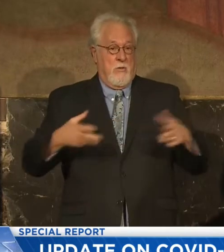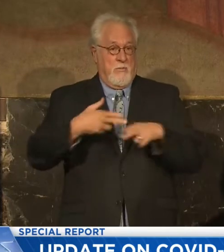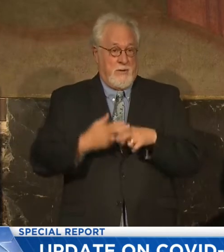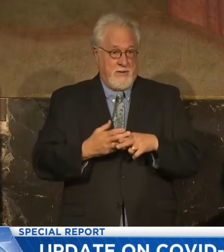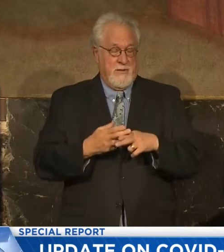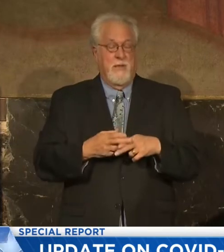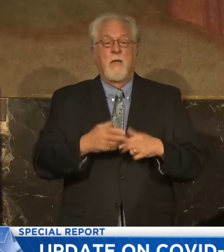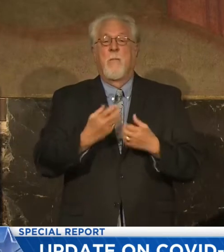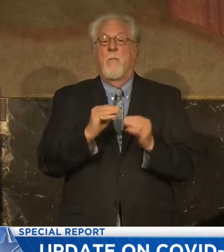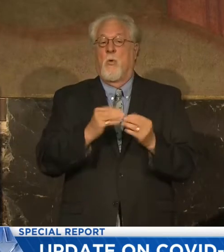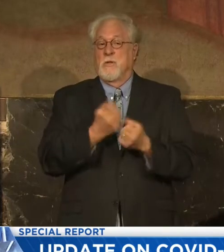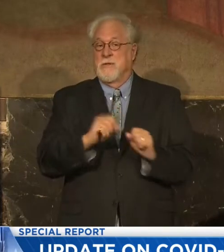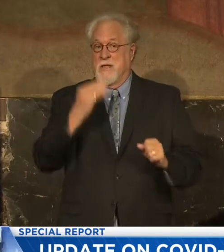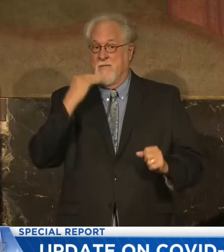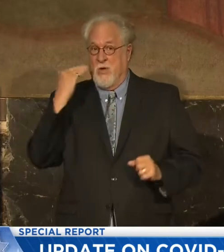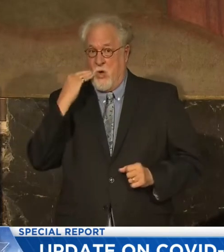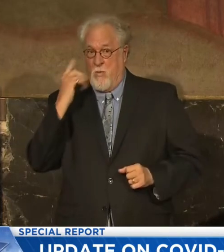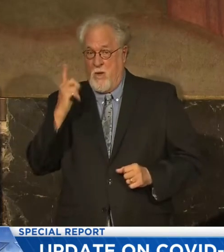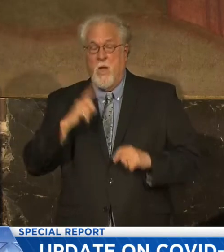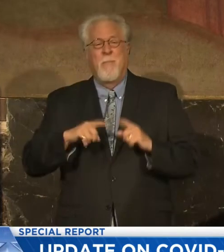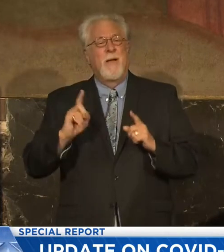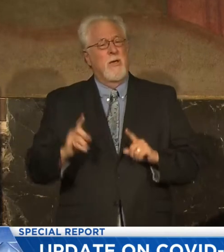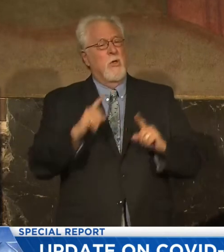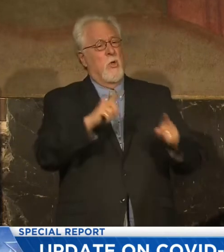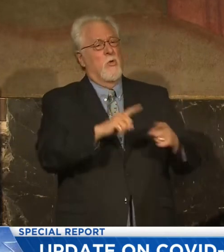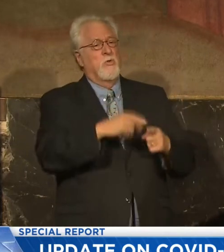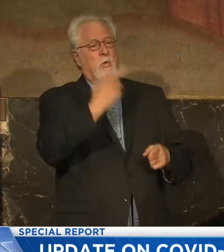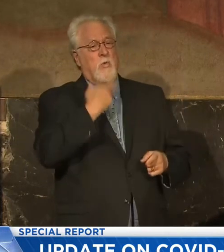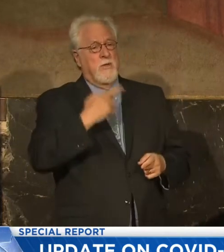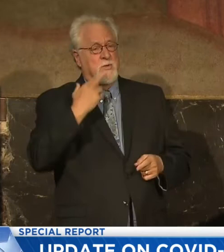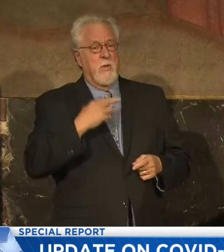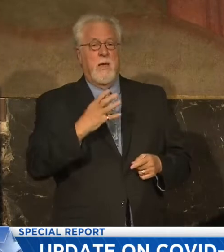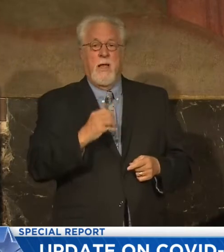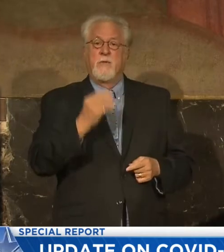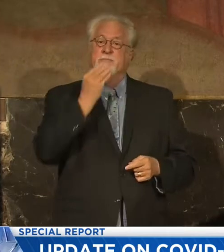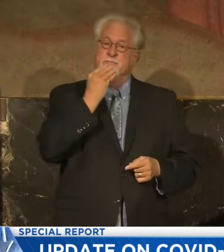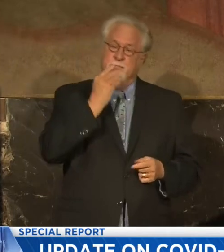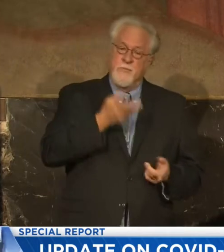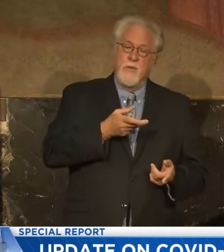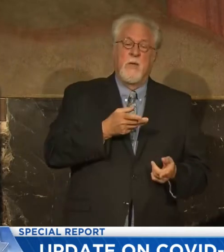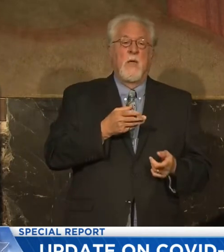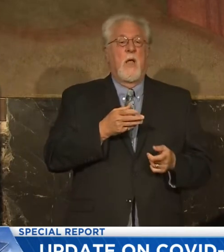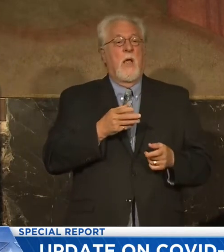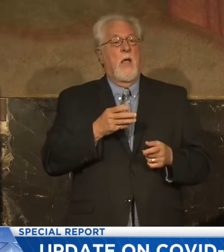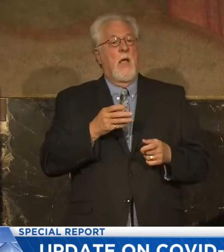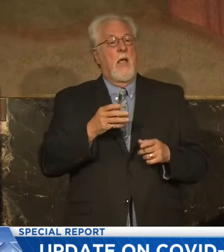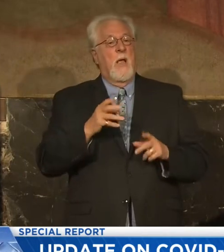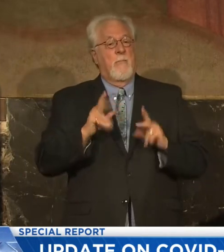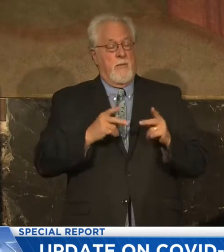THIS DISEASE BY VIRTUE OF THEIR AGE OR UNDERLYING CO MOR-MORBID